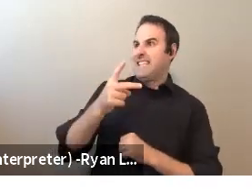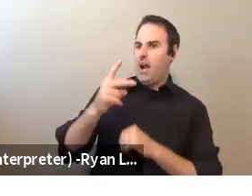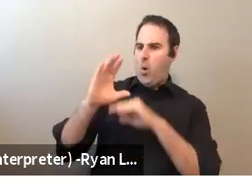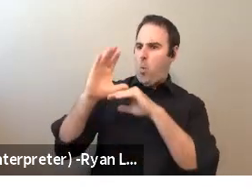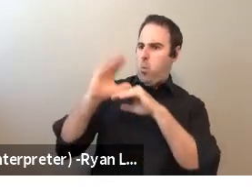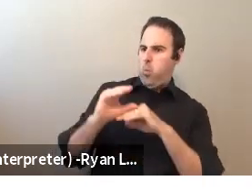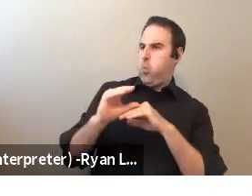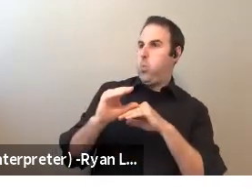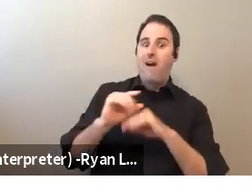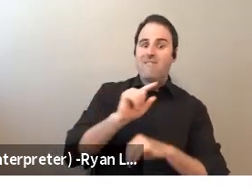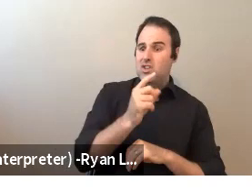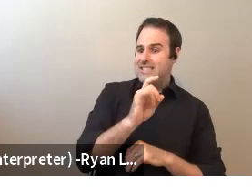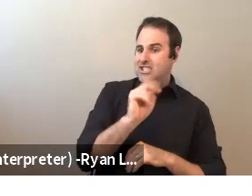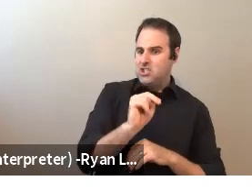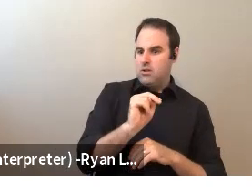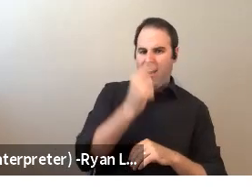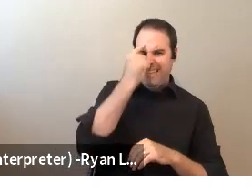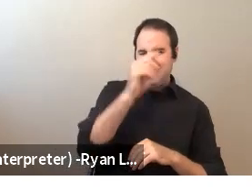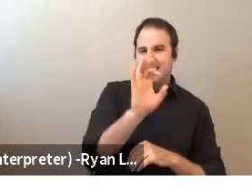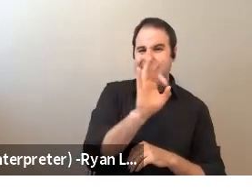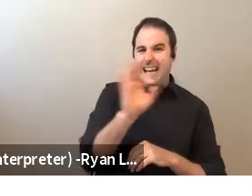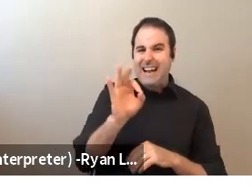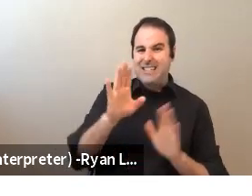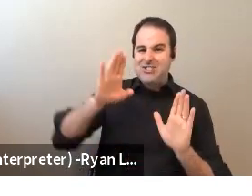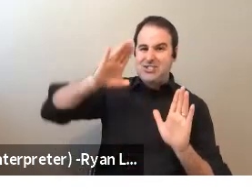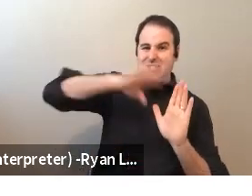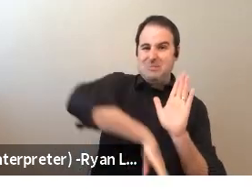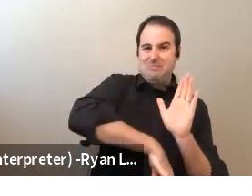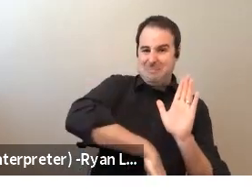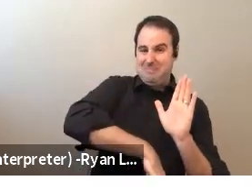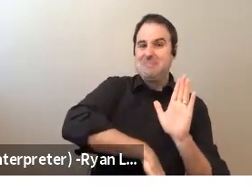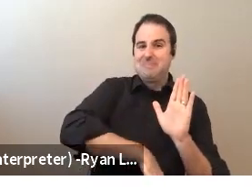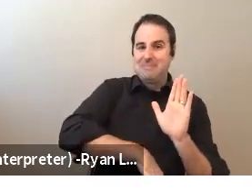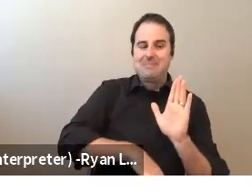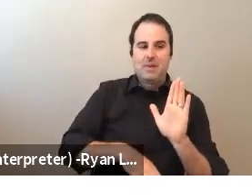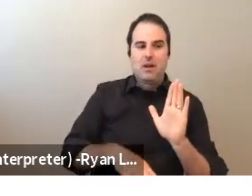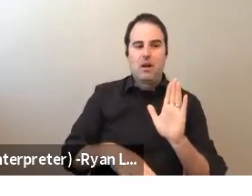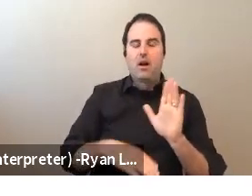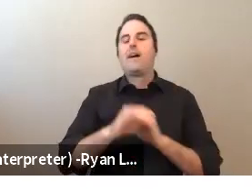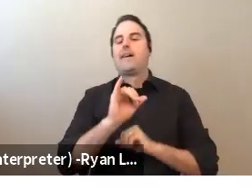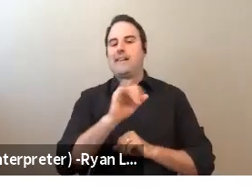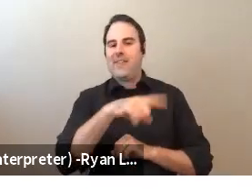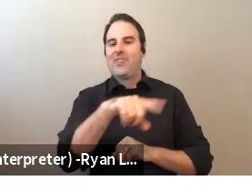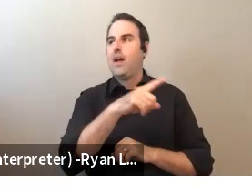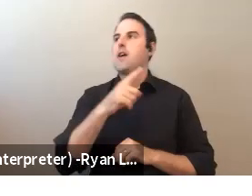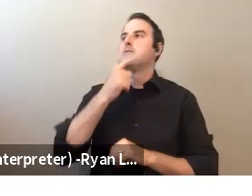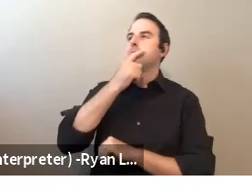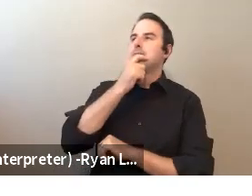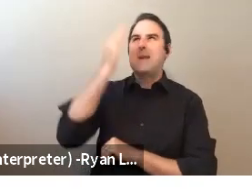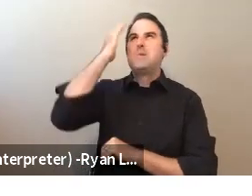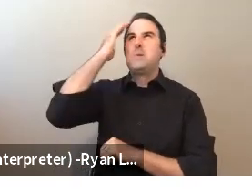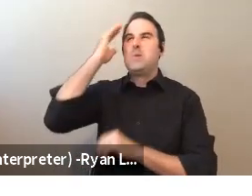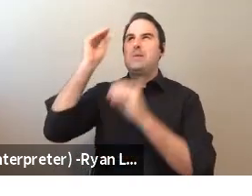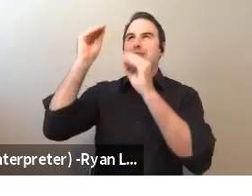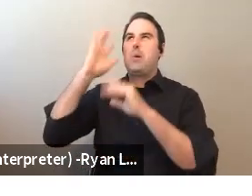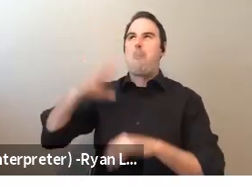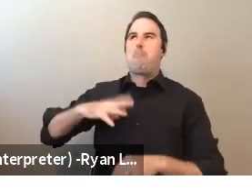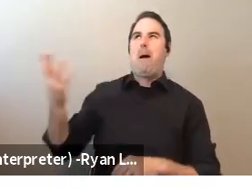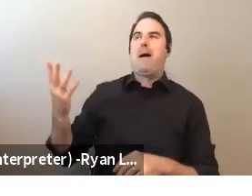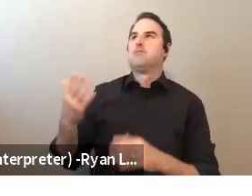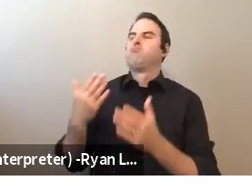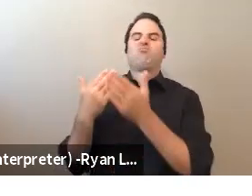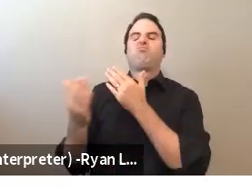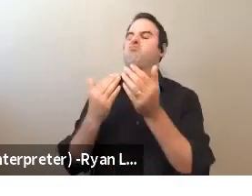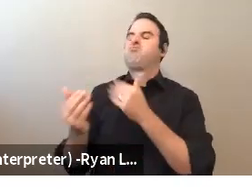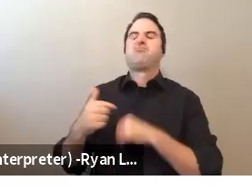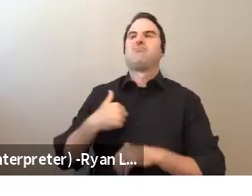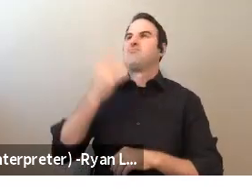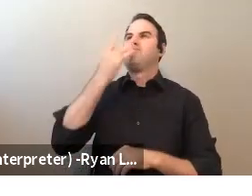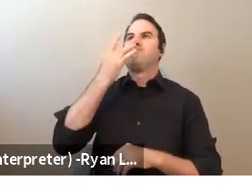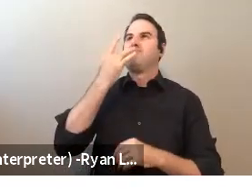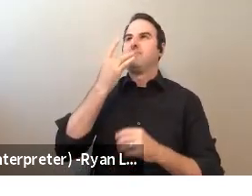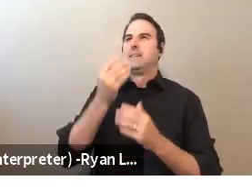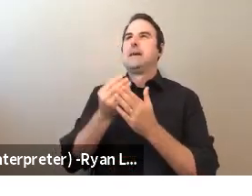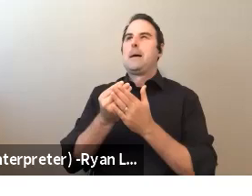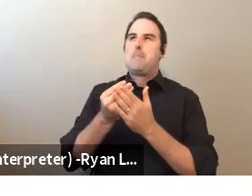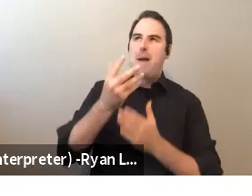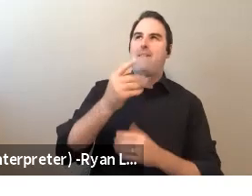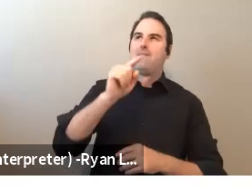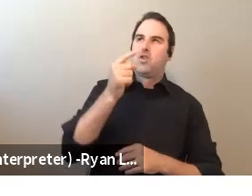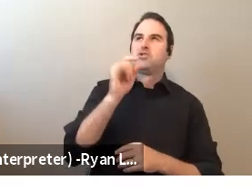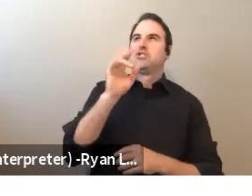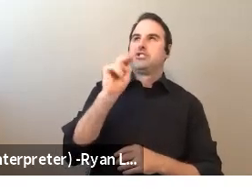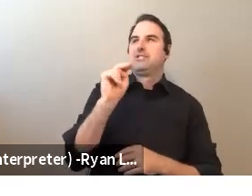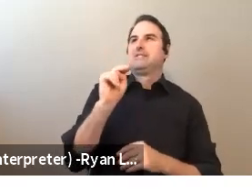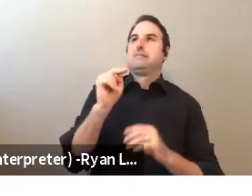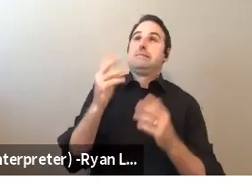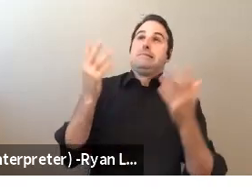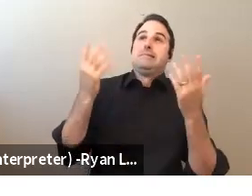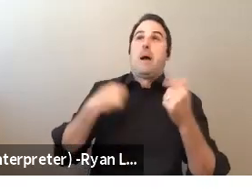Sally Potter: And so they make the decision they know that their teacher is going to be upset with them, but they make a decision to, again, roll the dice and saying, well, it's better than nothing. I'm just going to go for it and hope it works out.